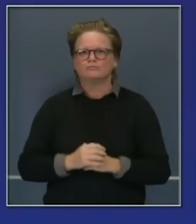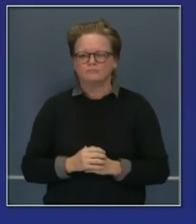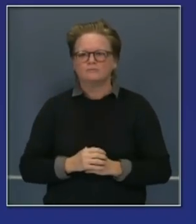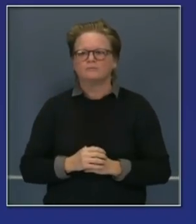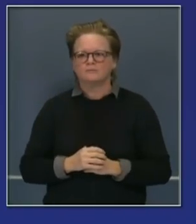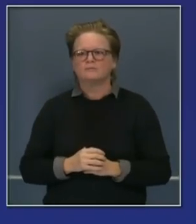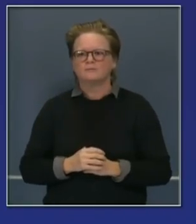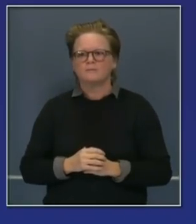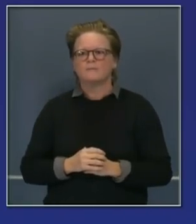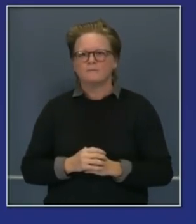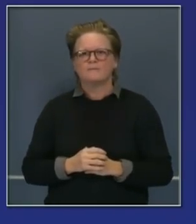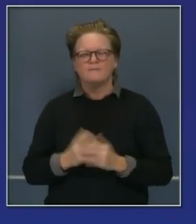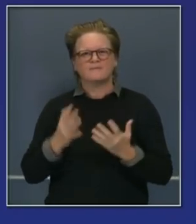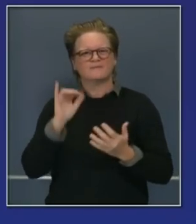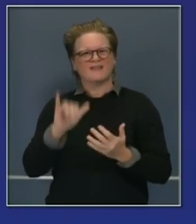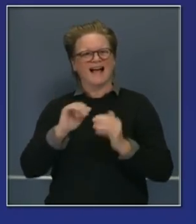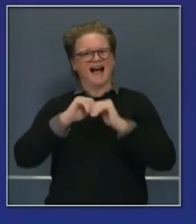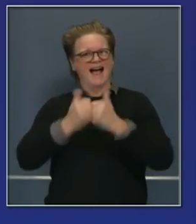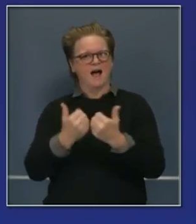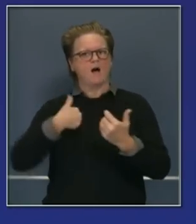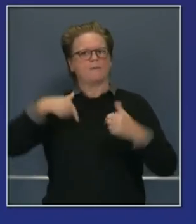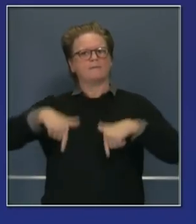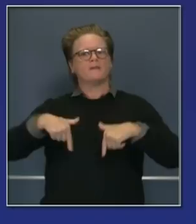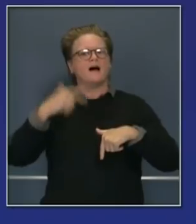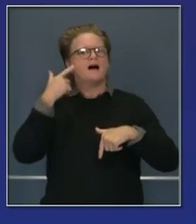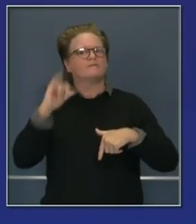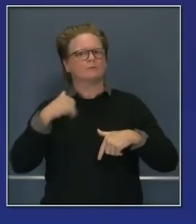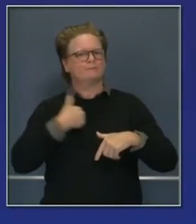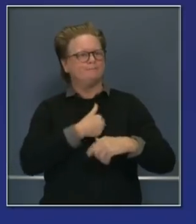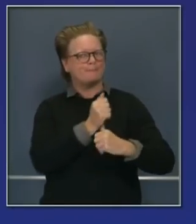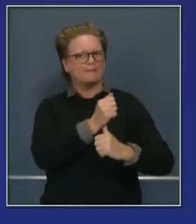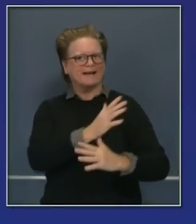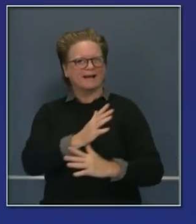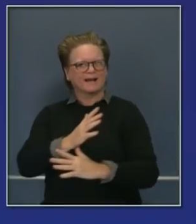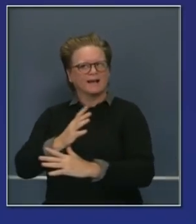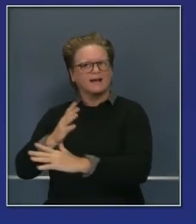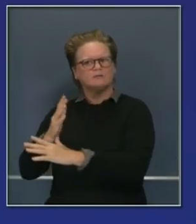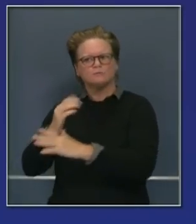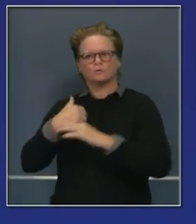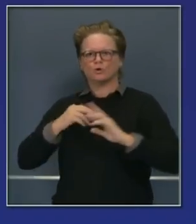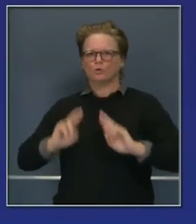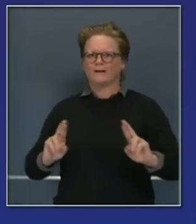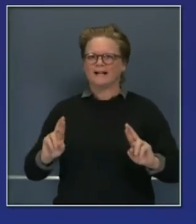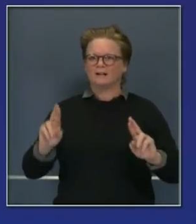SUBSTANTIALLY GREATER THAN IT WAS IN THE BEGINNING OF THIS PANDEMIC. JUST TRYING TO GIVE YOU AN